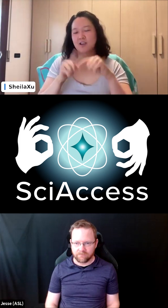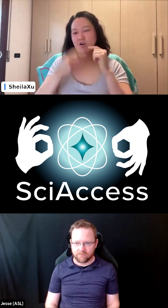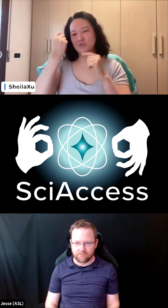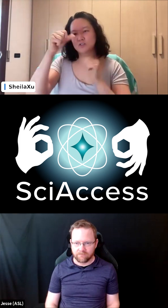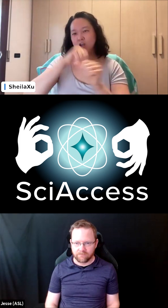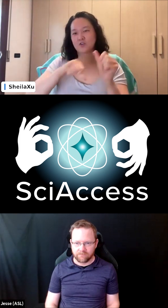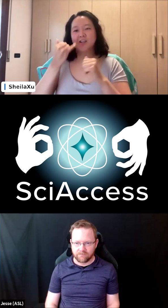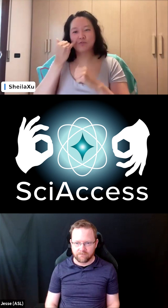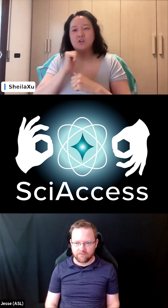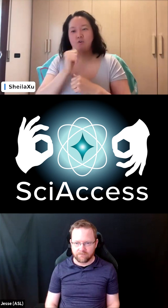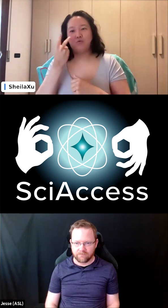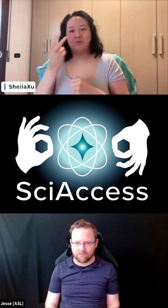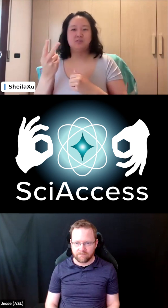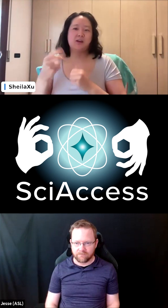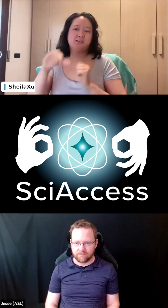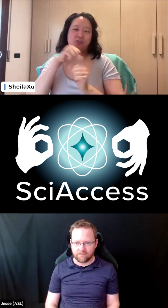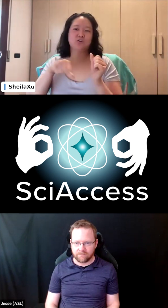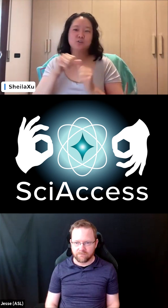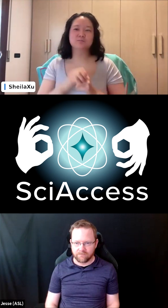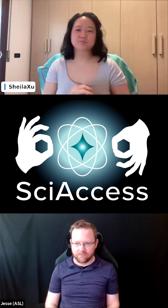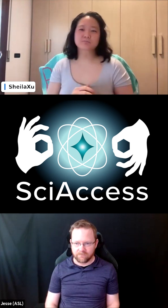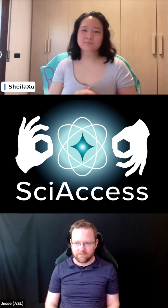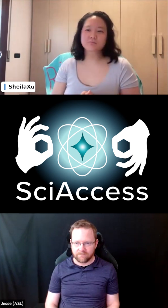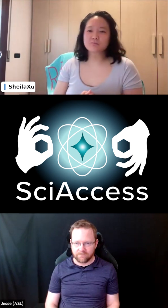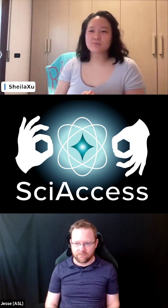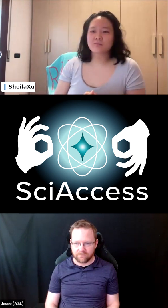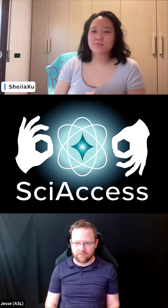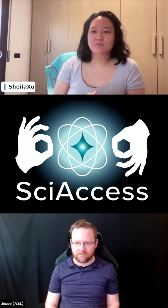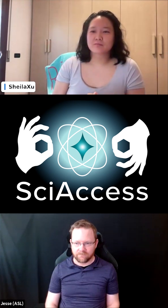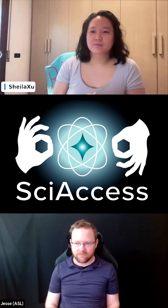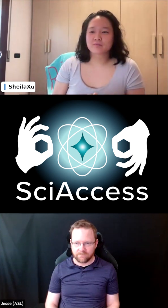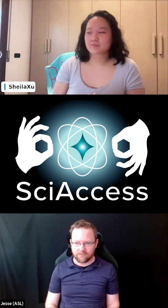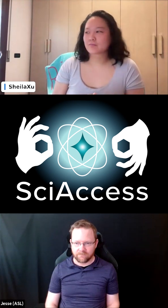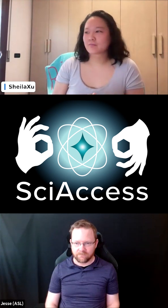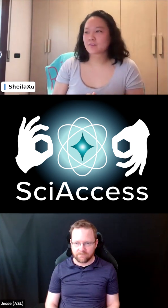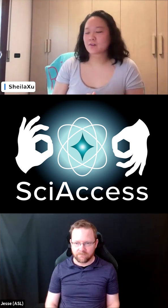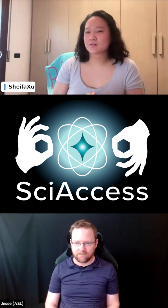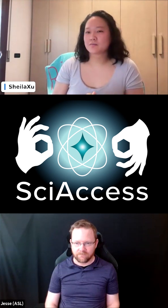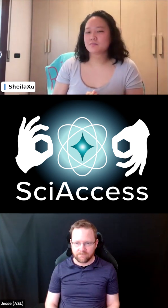each other. But as long as we have the contact we can understand and communicate with each other.